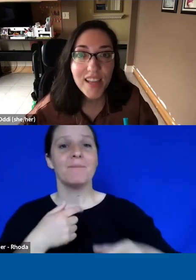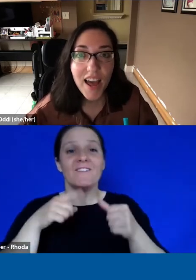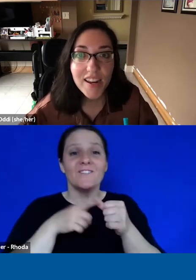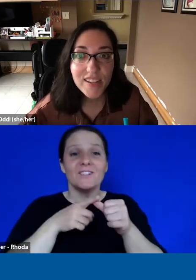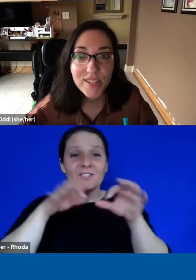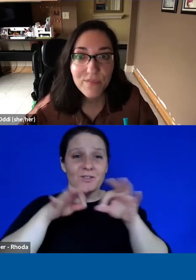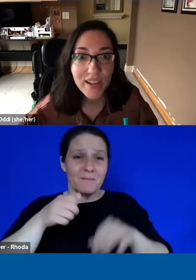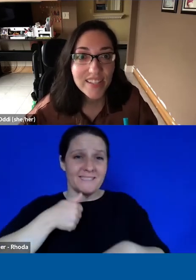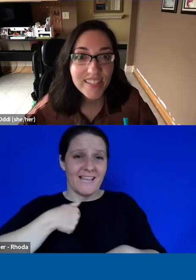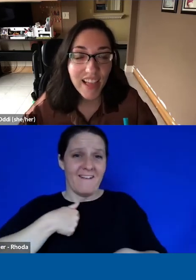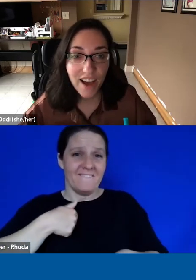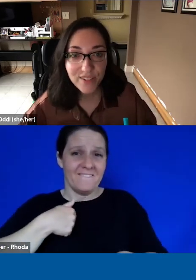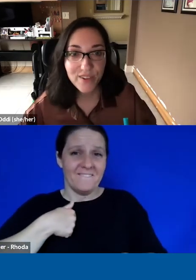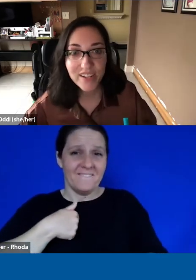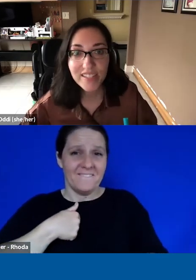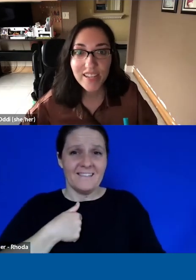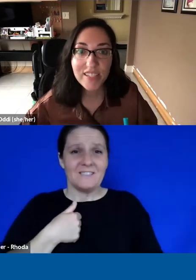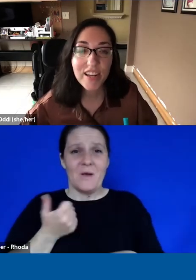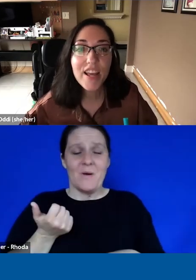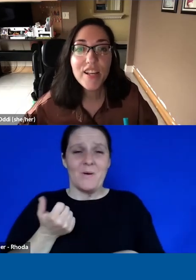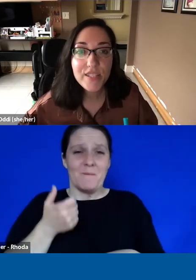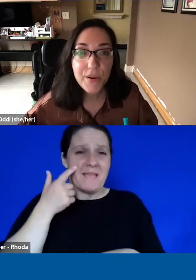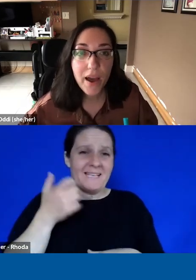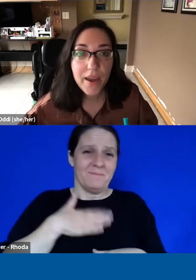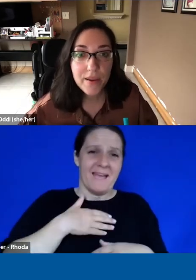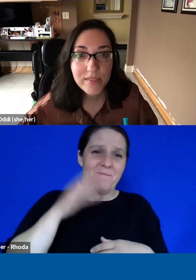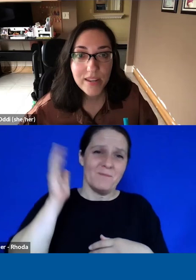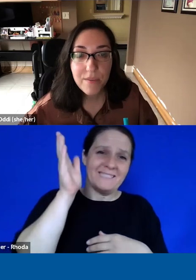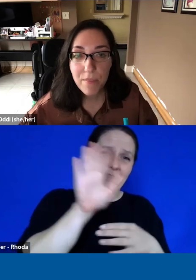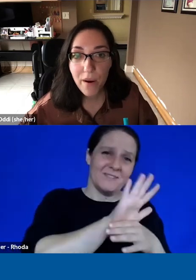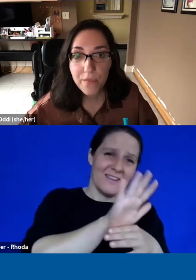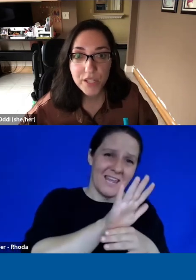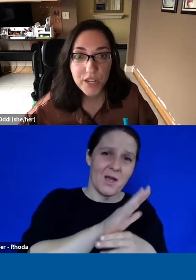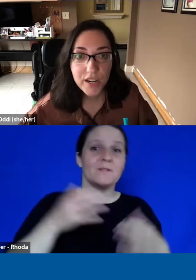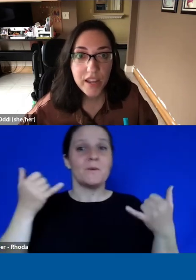since I didn't jump on until after my presentation. So I am sitting in my power wheelchair